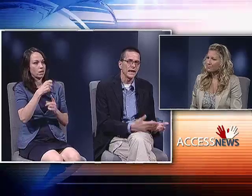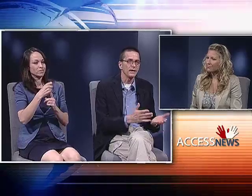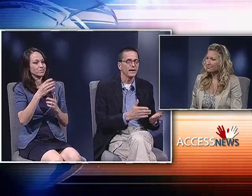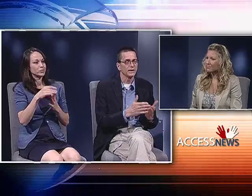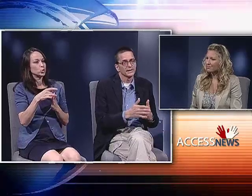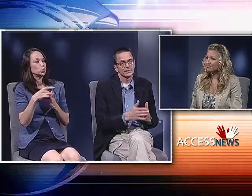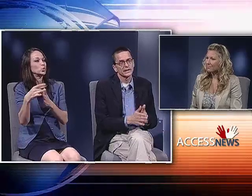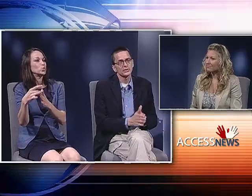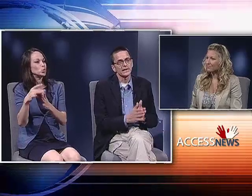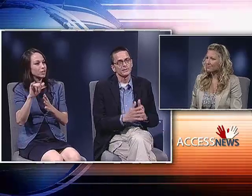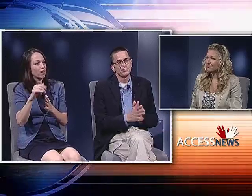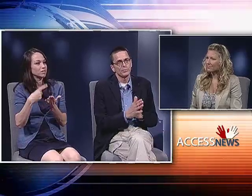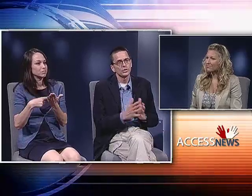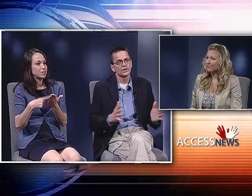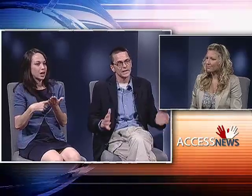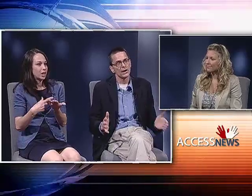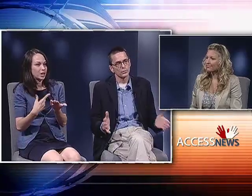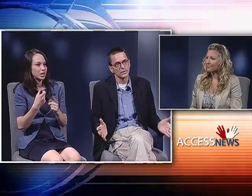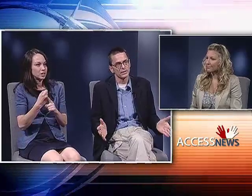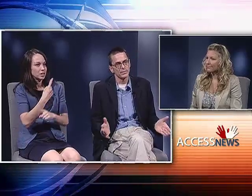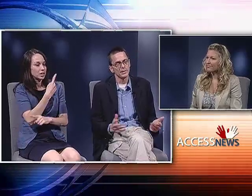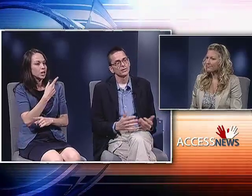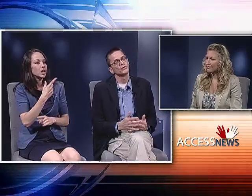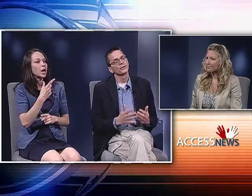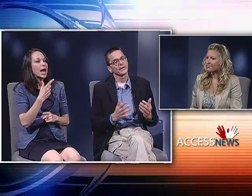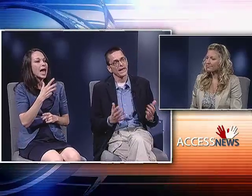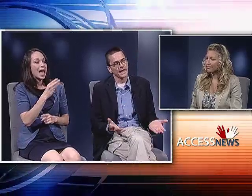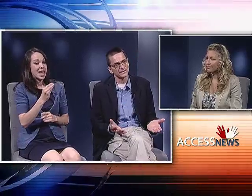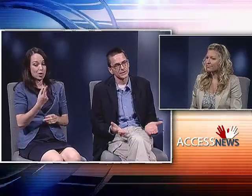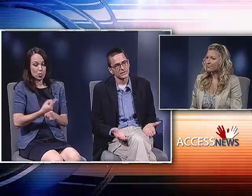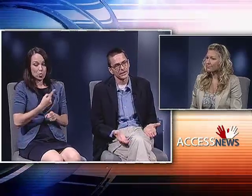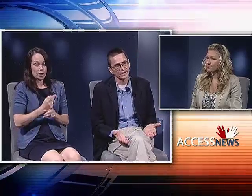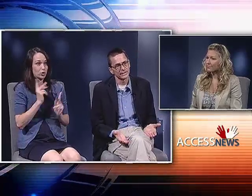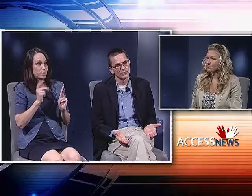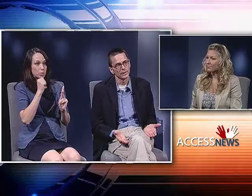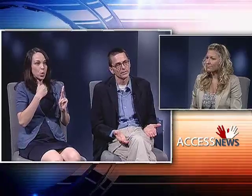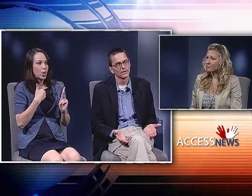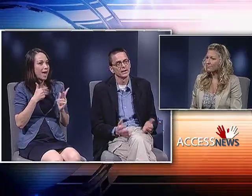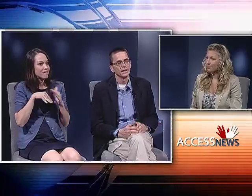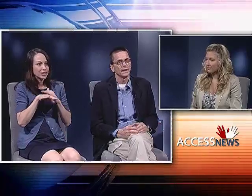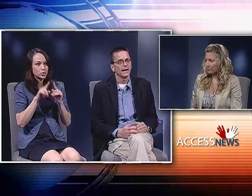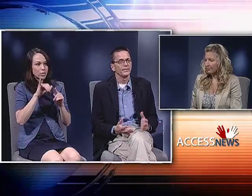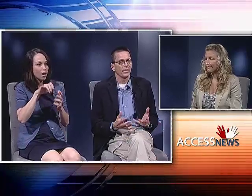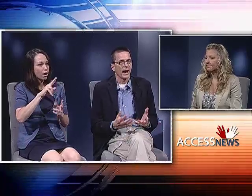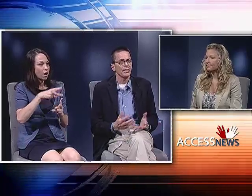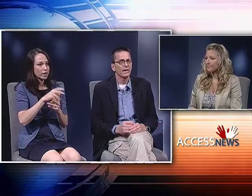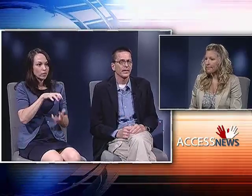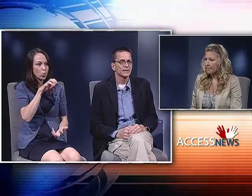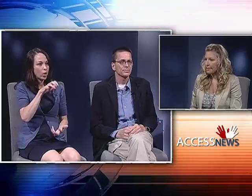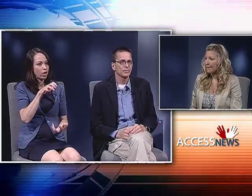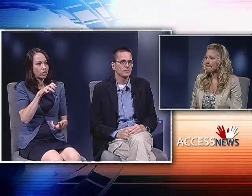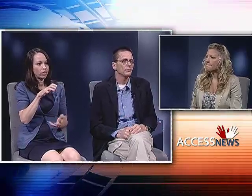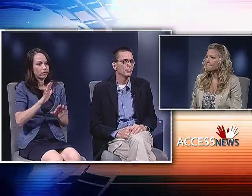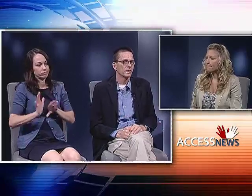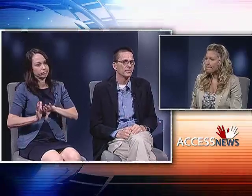and it essentially pushes out ordinary people who don't have an access to that kind of wealth. And I think that's probably one